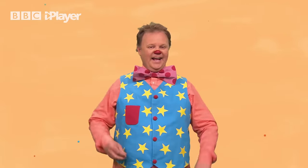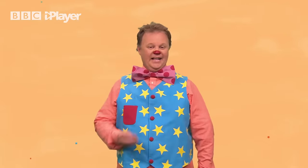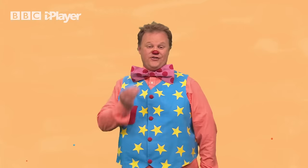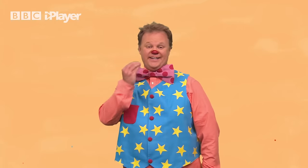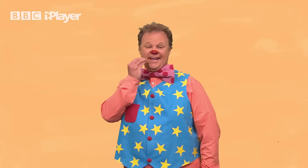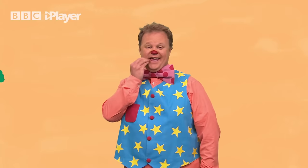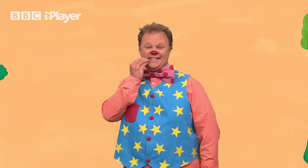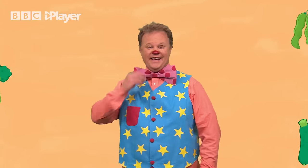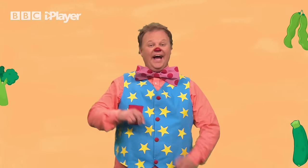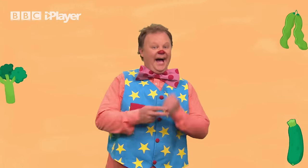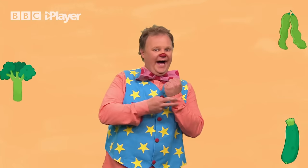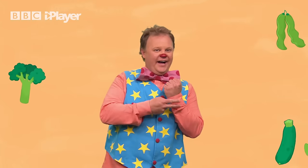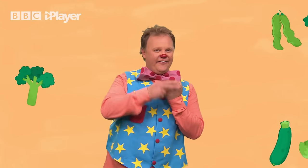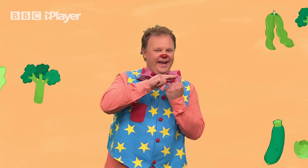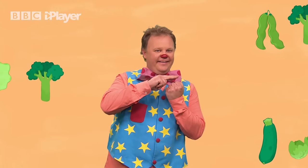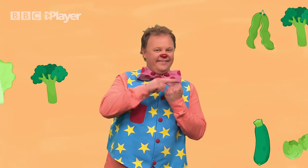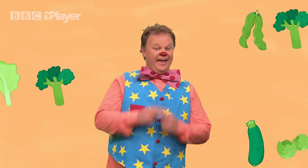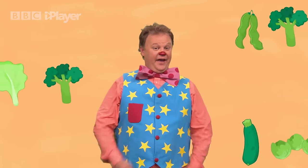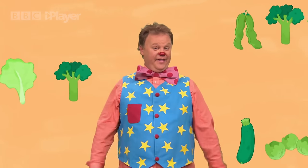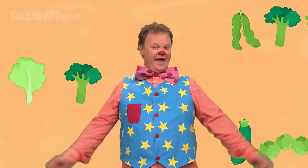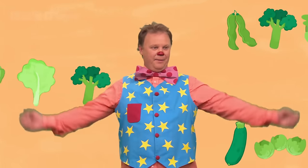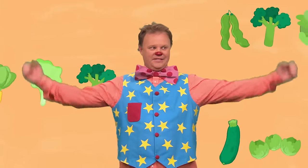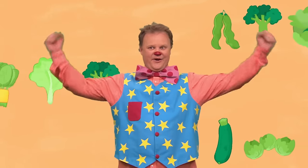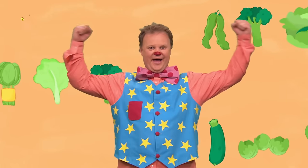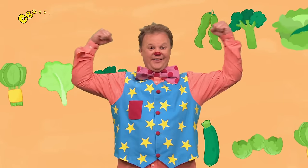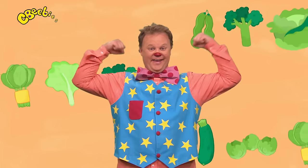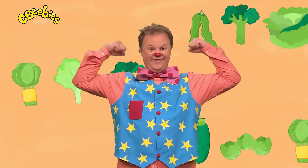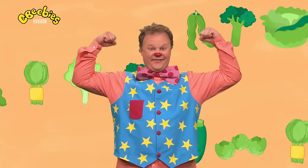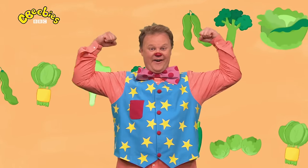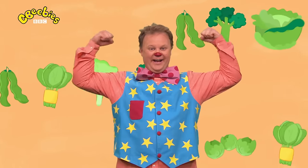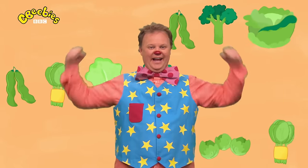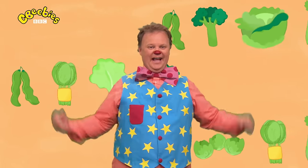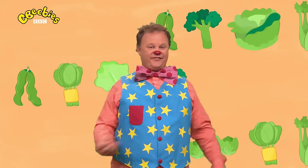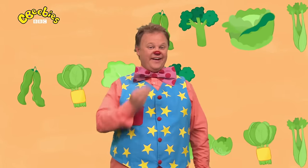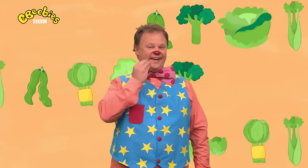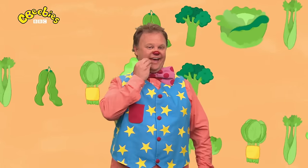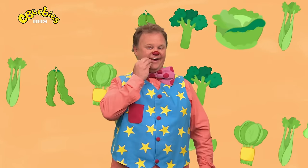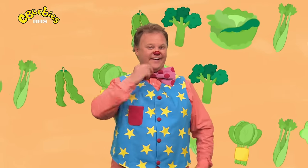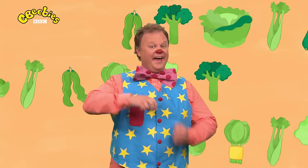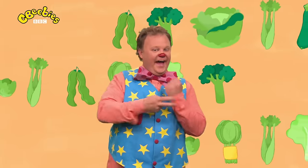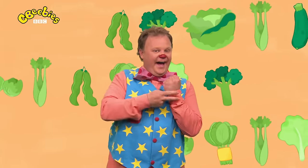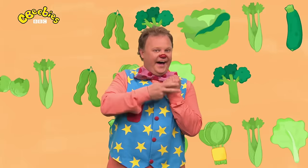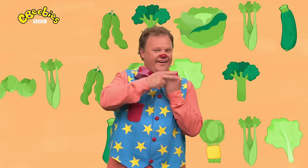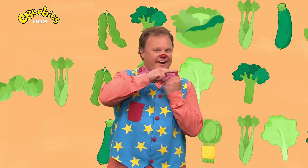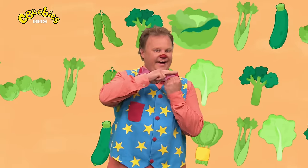let's try to eat our greens they help us grow healthy and strong let's try to eat a greens